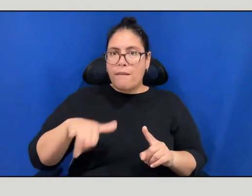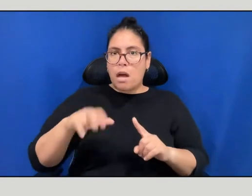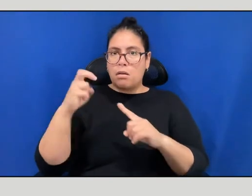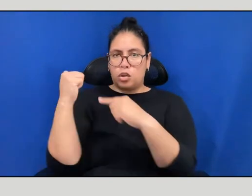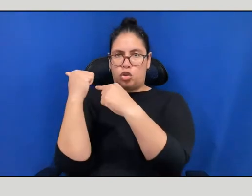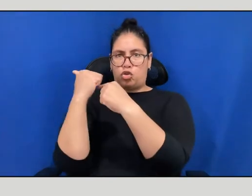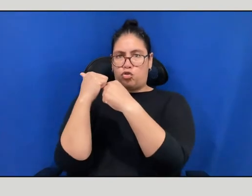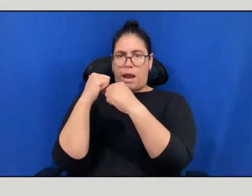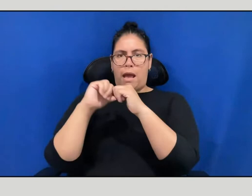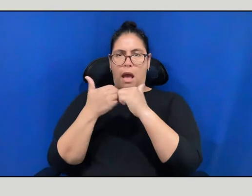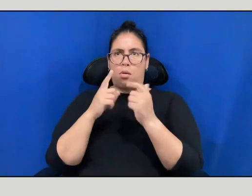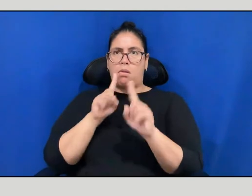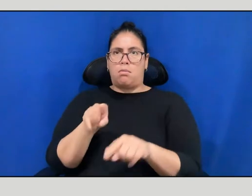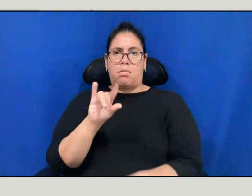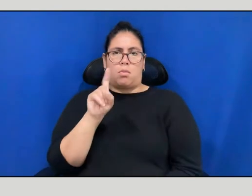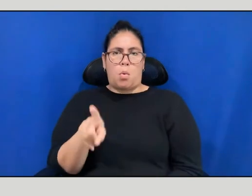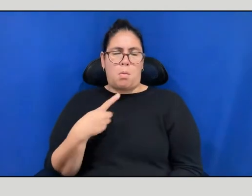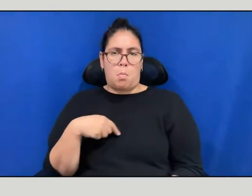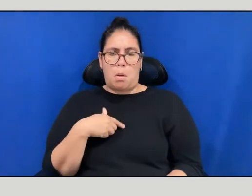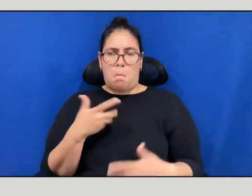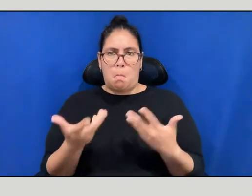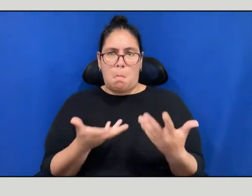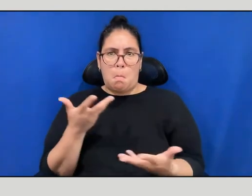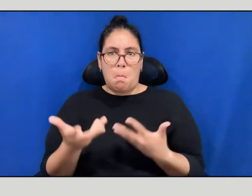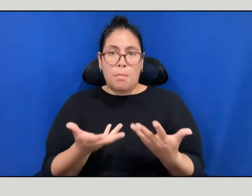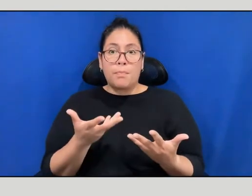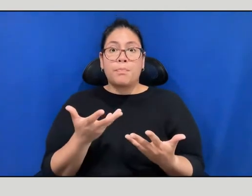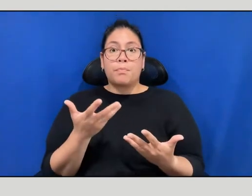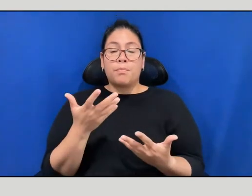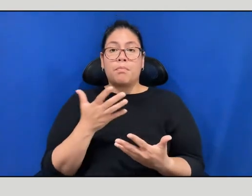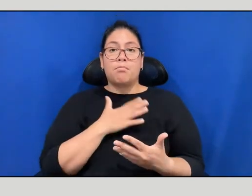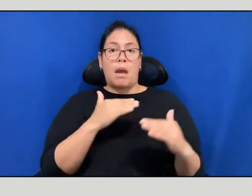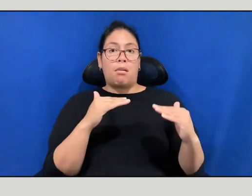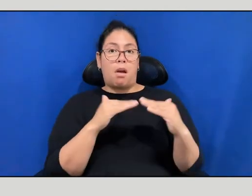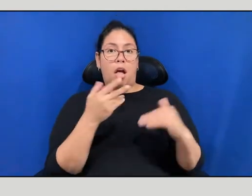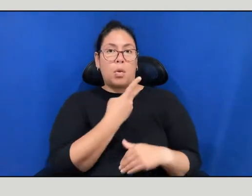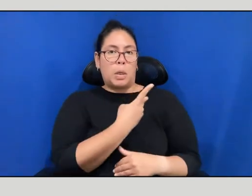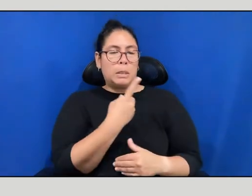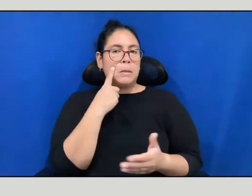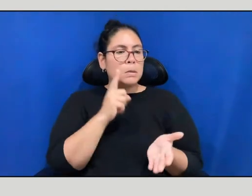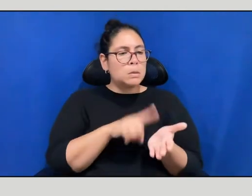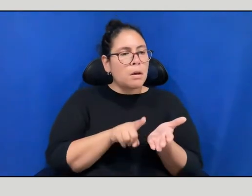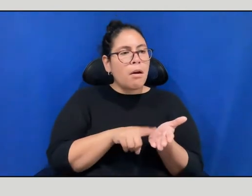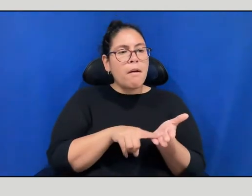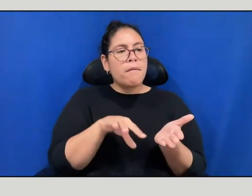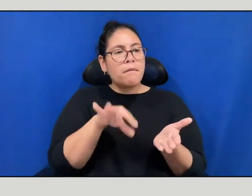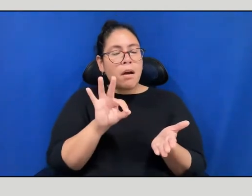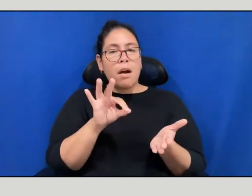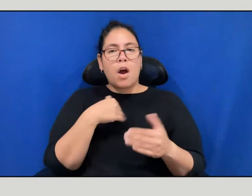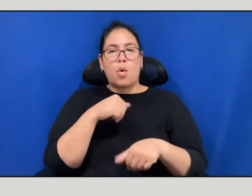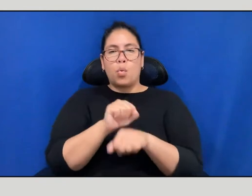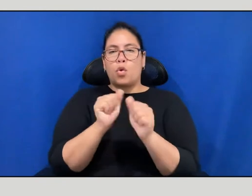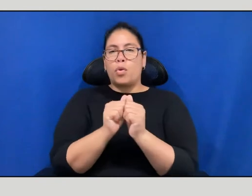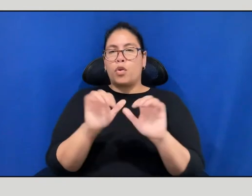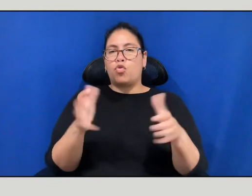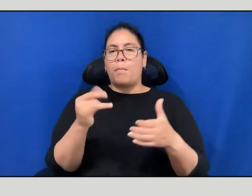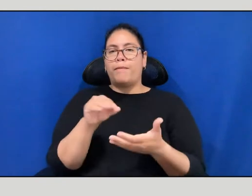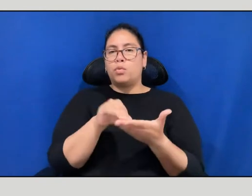and so what my colleague Isar and I found, and I specifically, I worked with a group of students in Puerto Rico doing survey research,